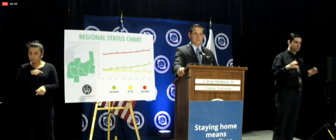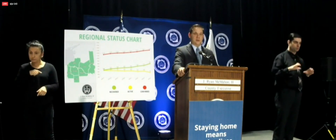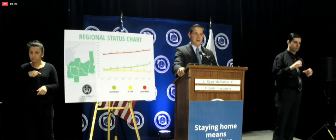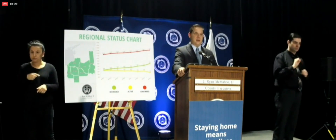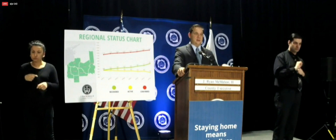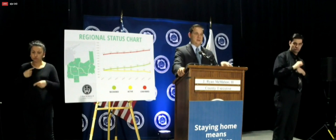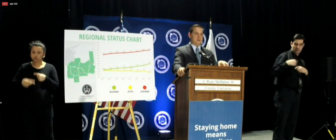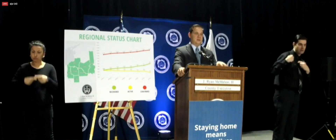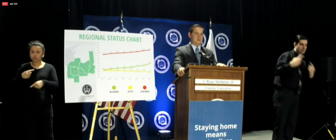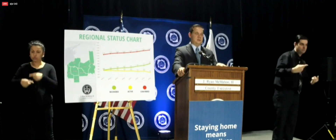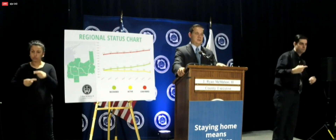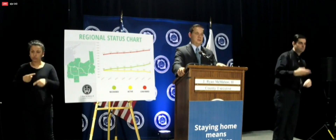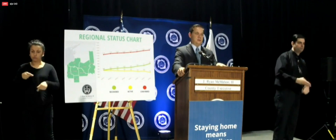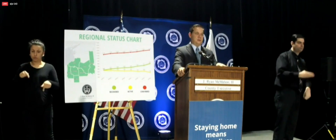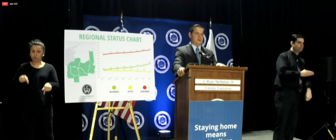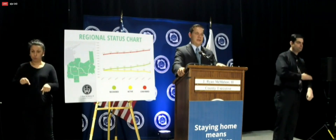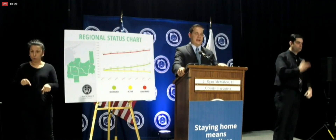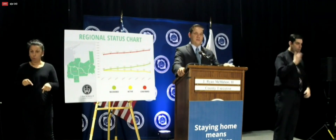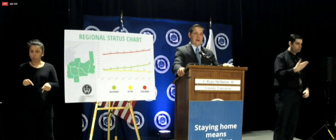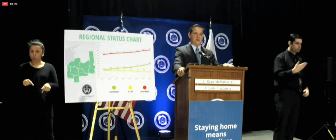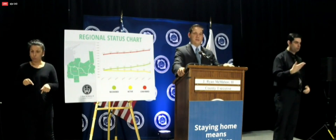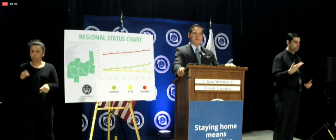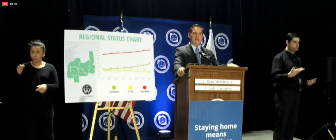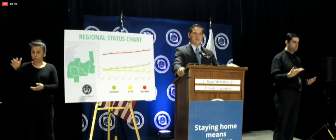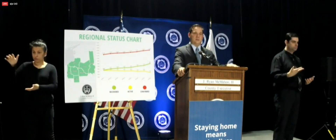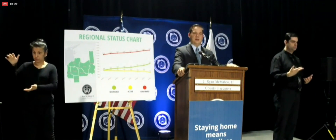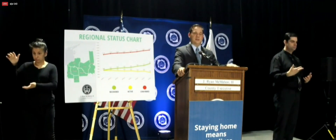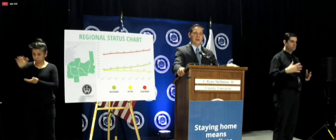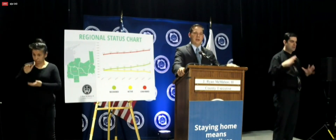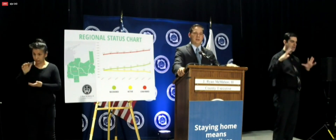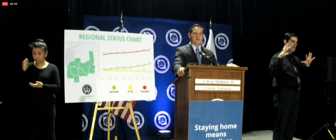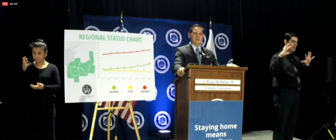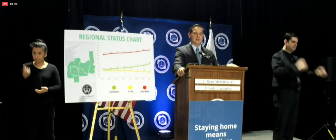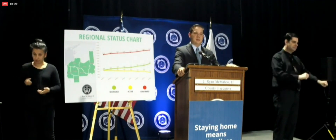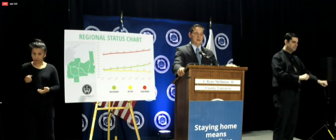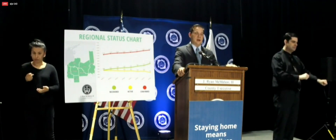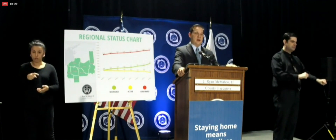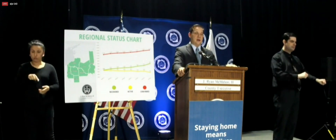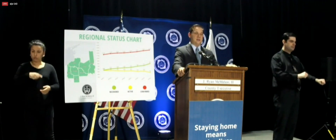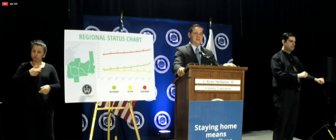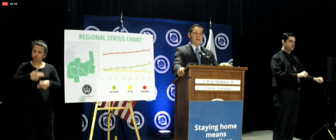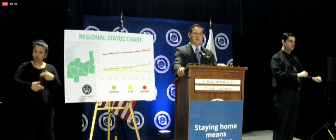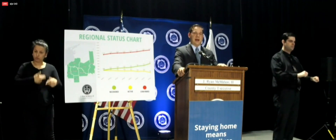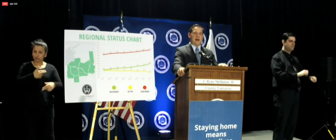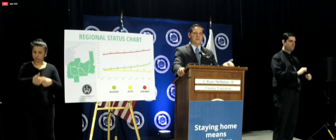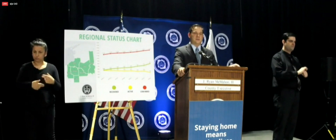SO, IF YOU WANT US TO BE ABLE TO DO WHAT WE HAVE DONE, AND ATTACK